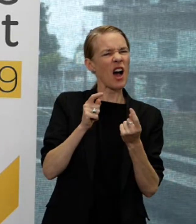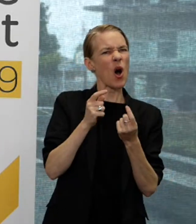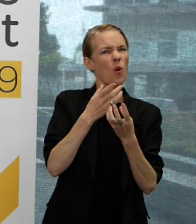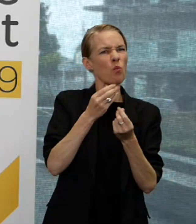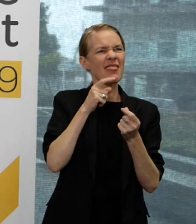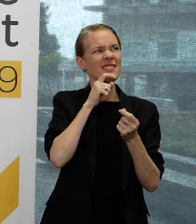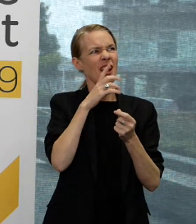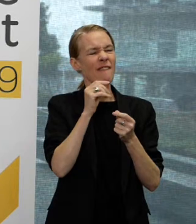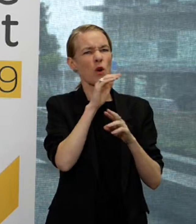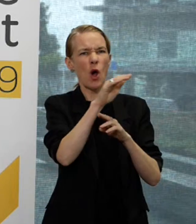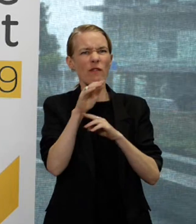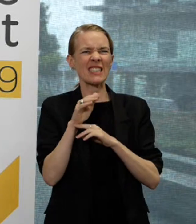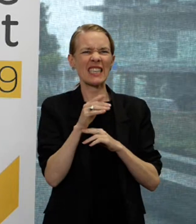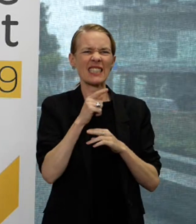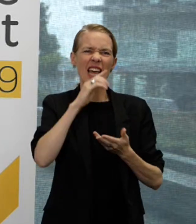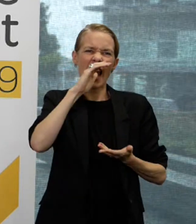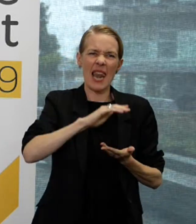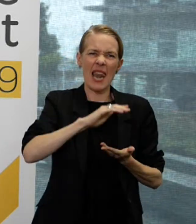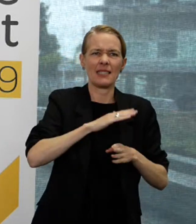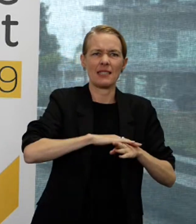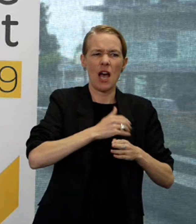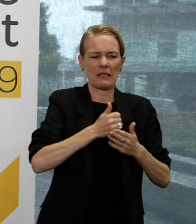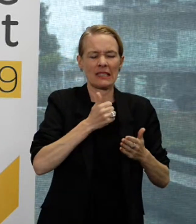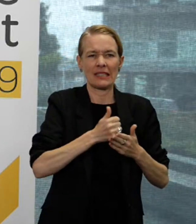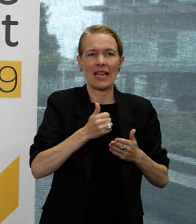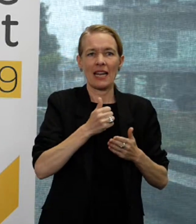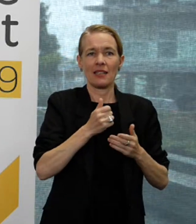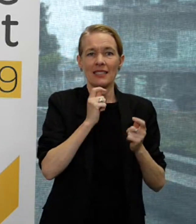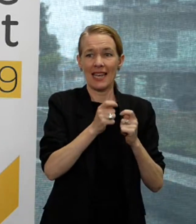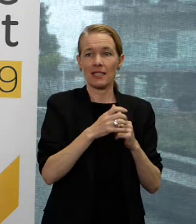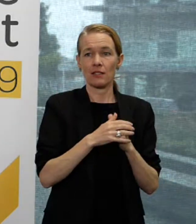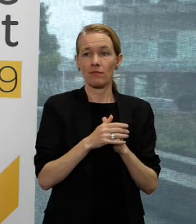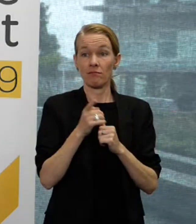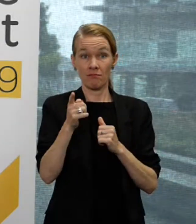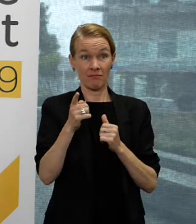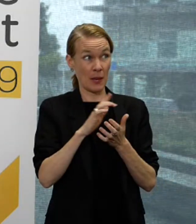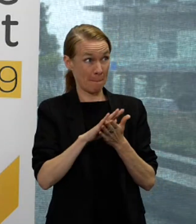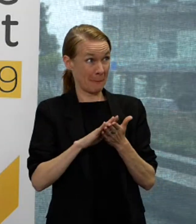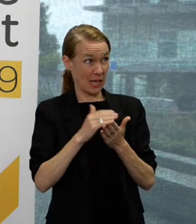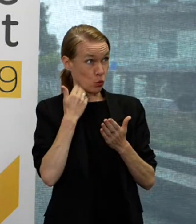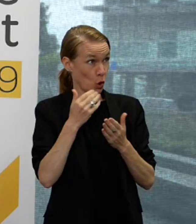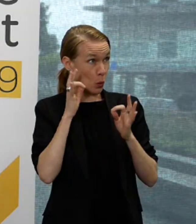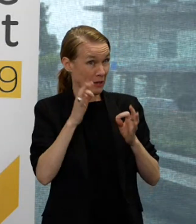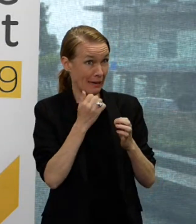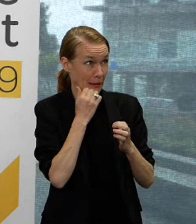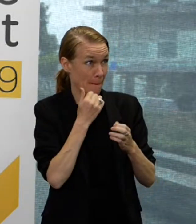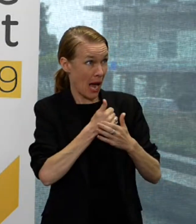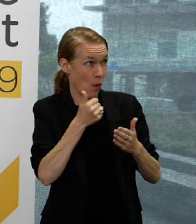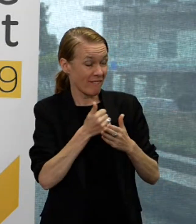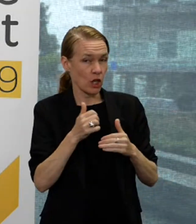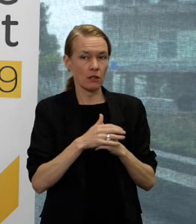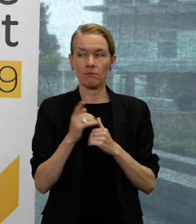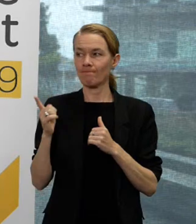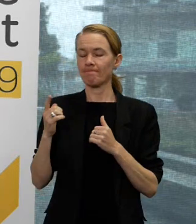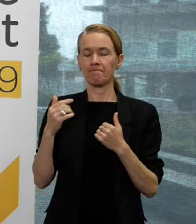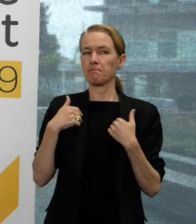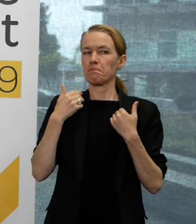So you're not actually sure how often .. I don't know off the top my head. Remember, we've got I think 15 ports around the country,